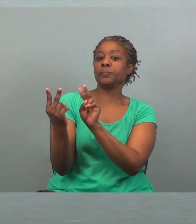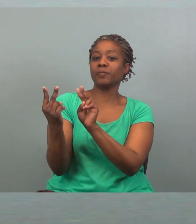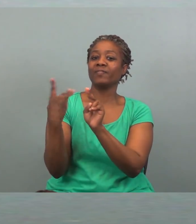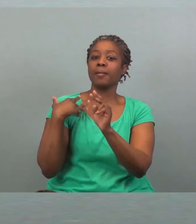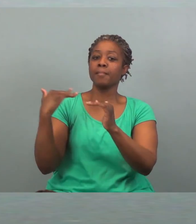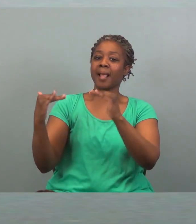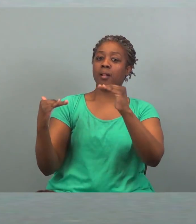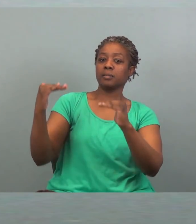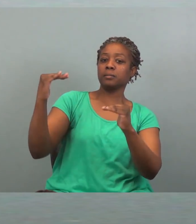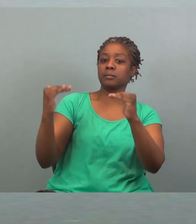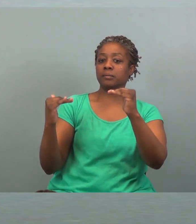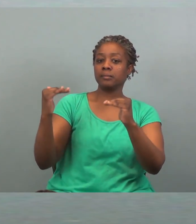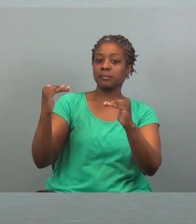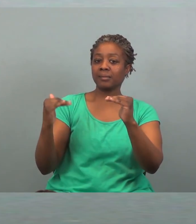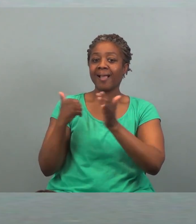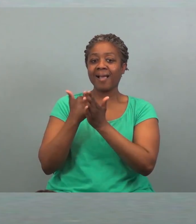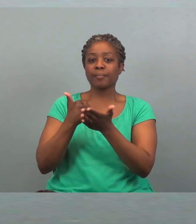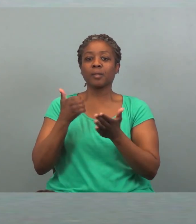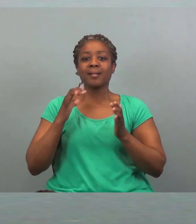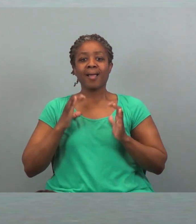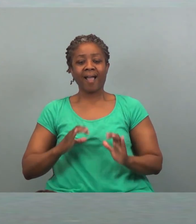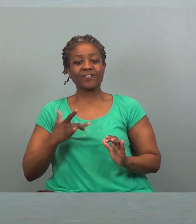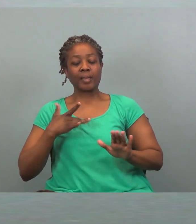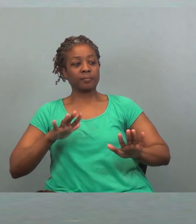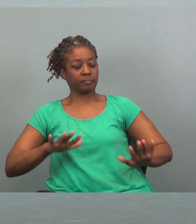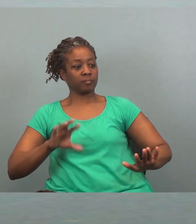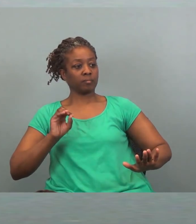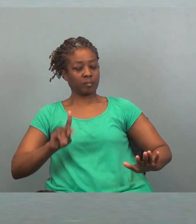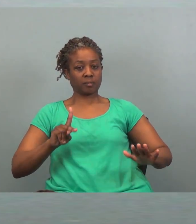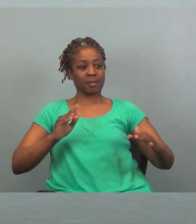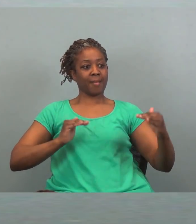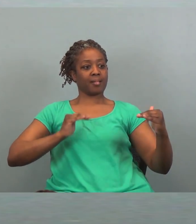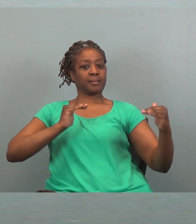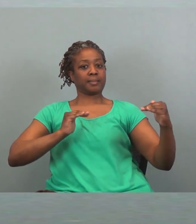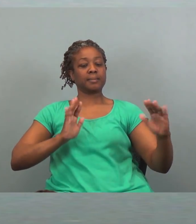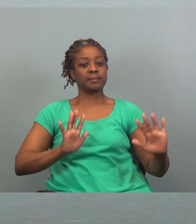Deaf and hearing people in the setting, allowing the Deaf client to feel at ease by the balance of power.